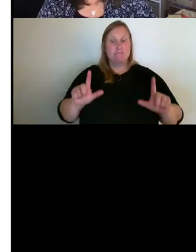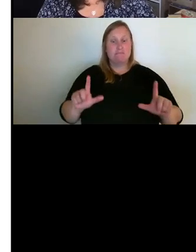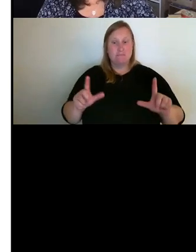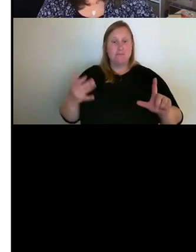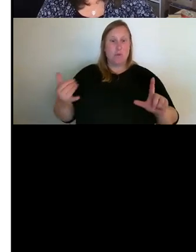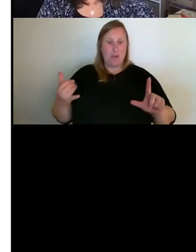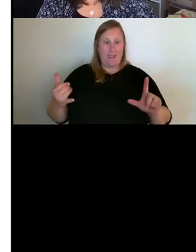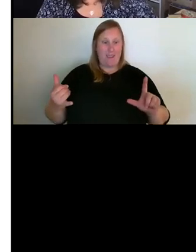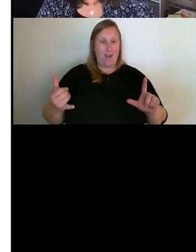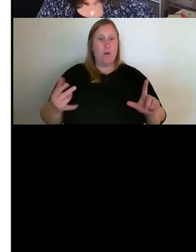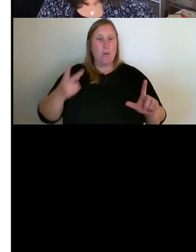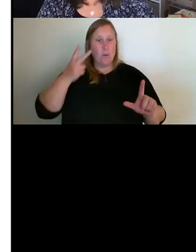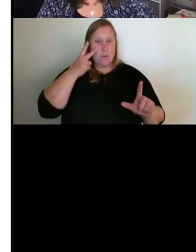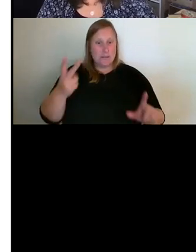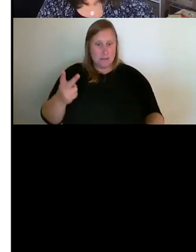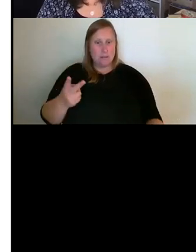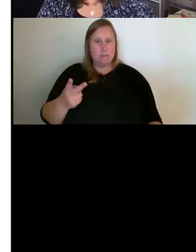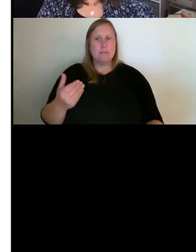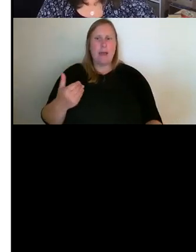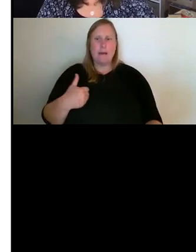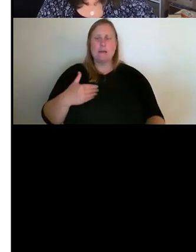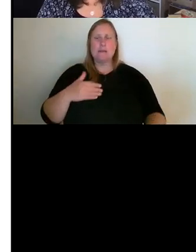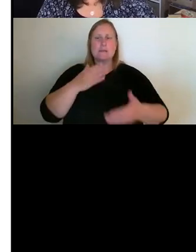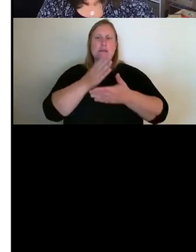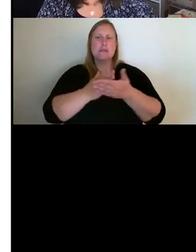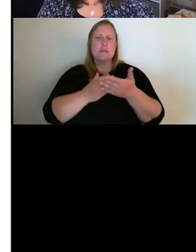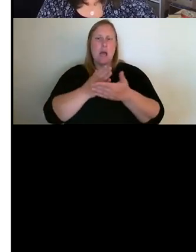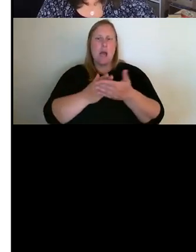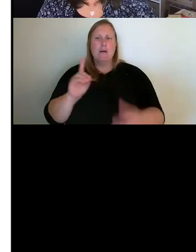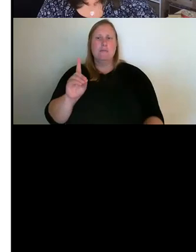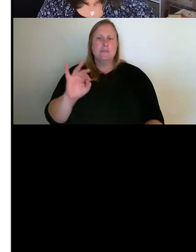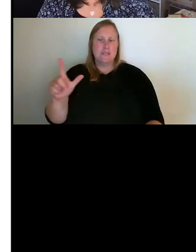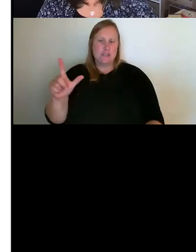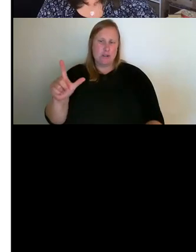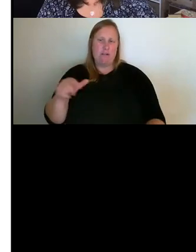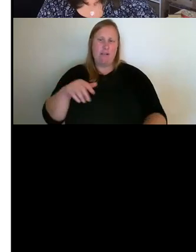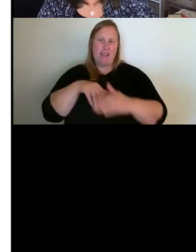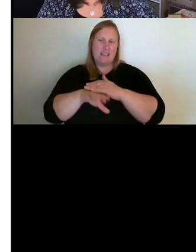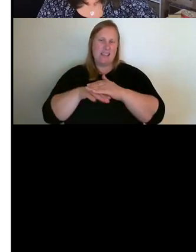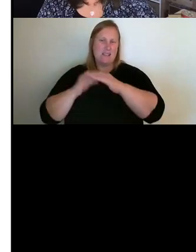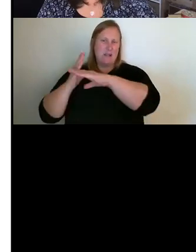This is a tool that does have some digital tools barriers.